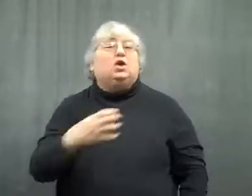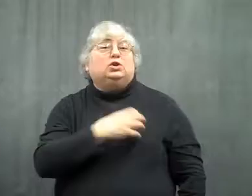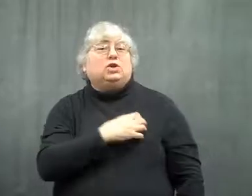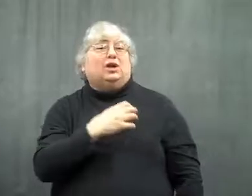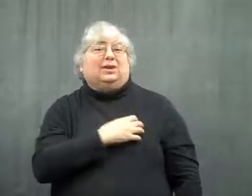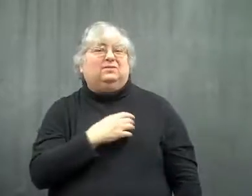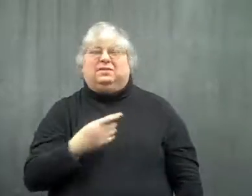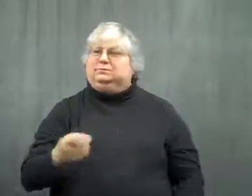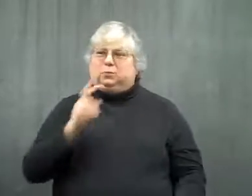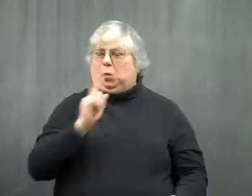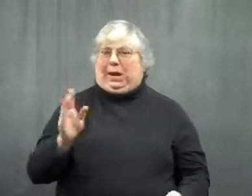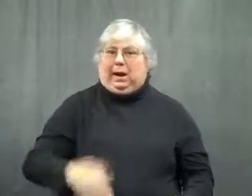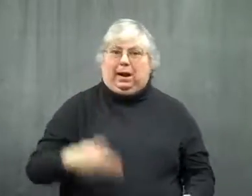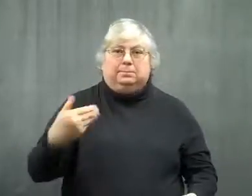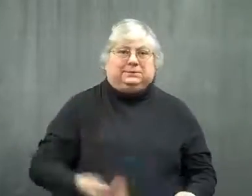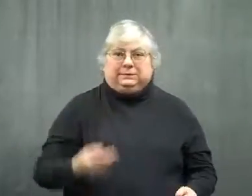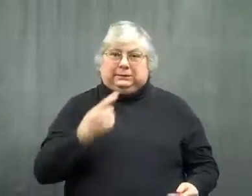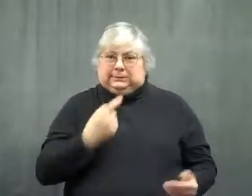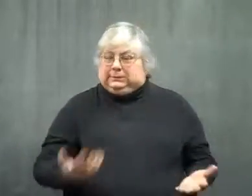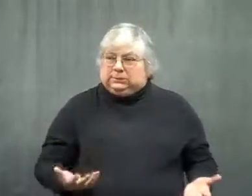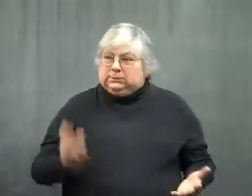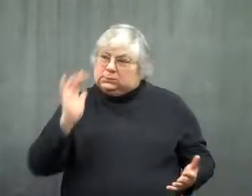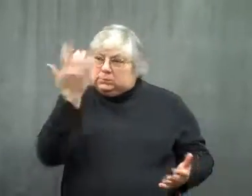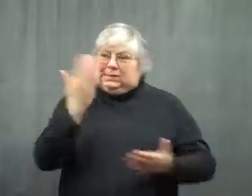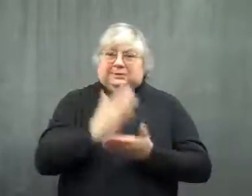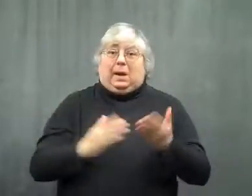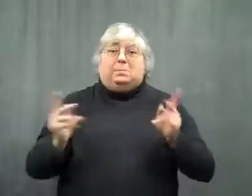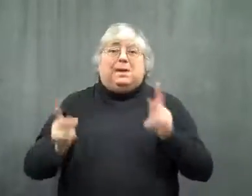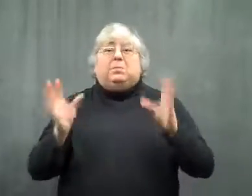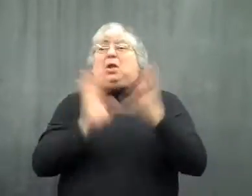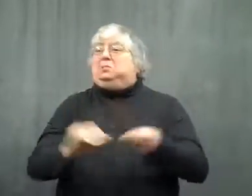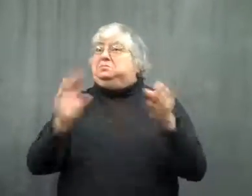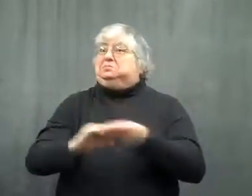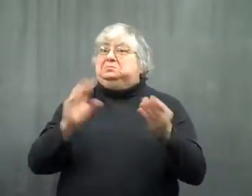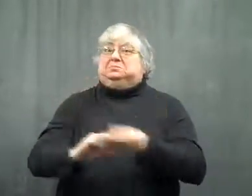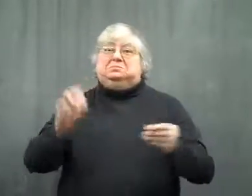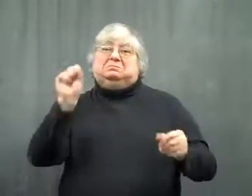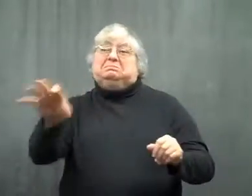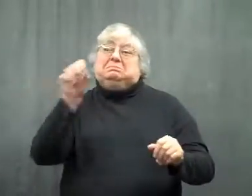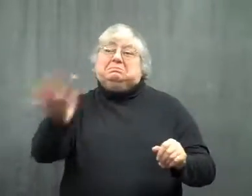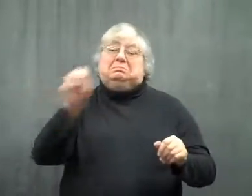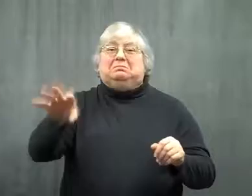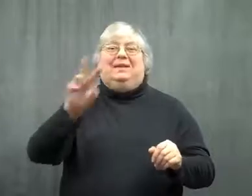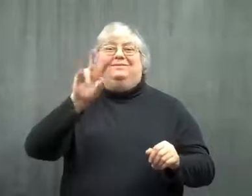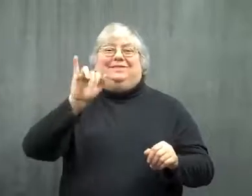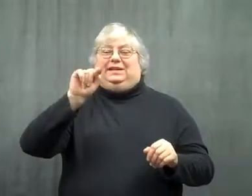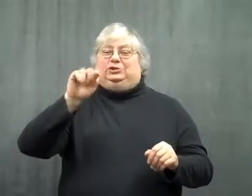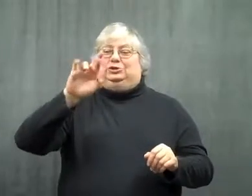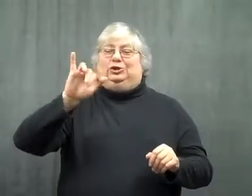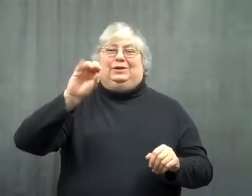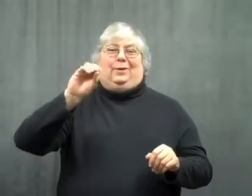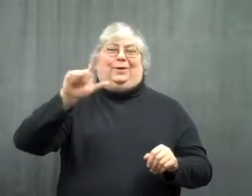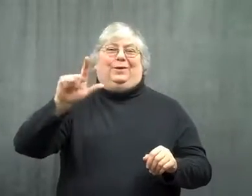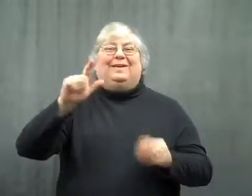The sheriff was really upset, and said that some people spit out vitriol,